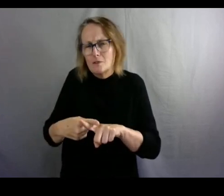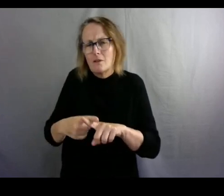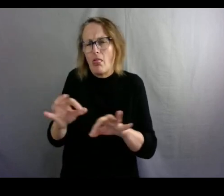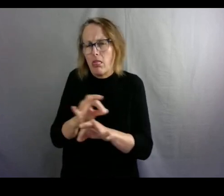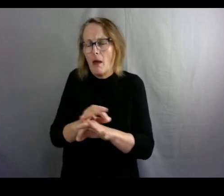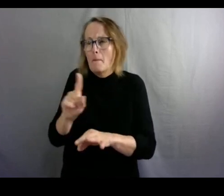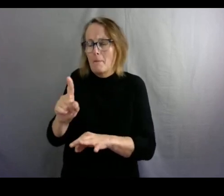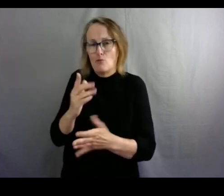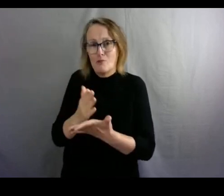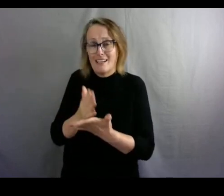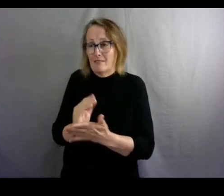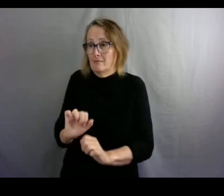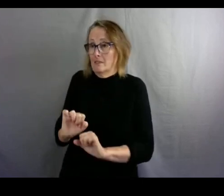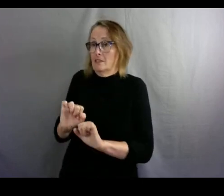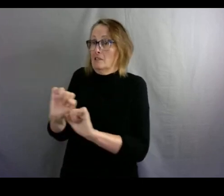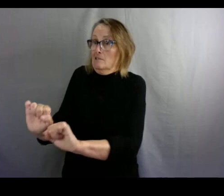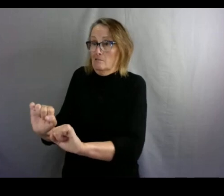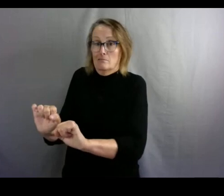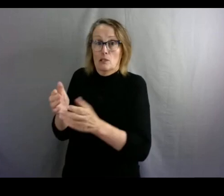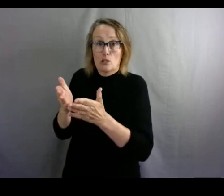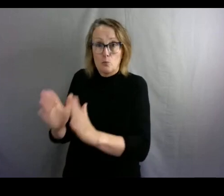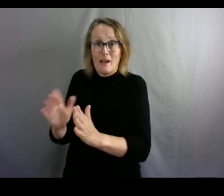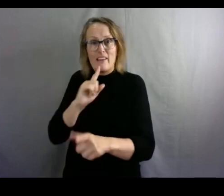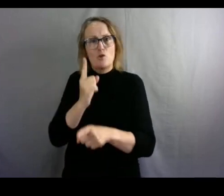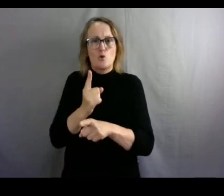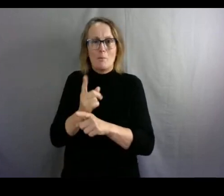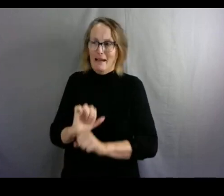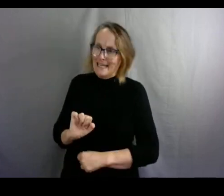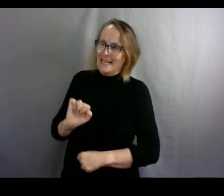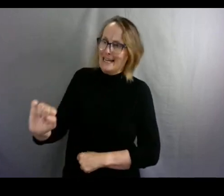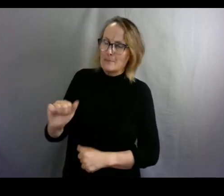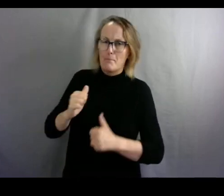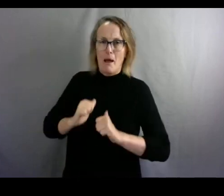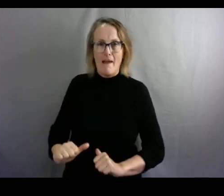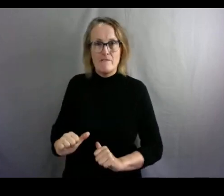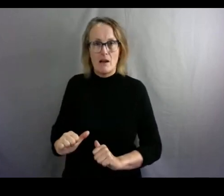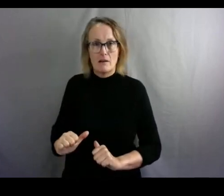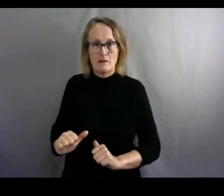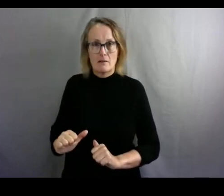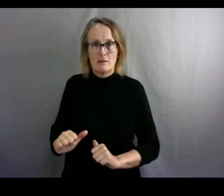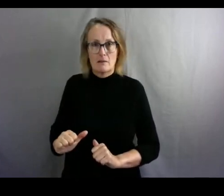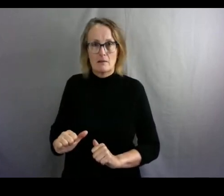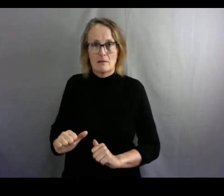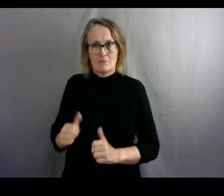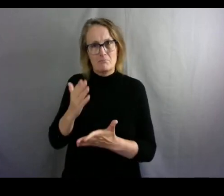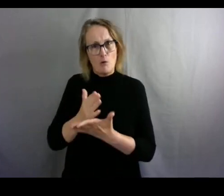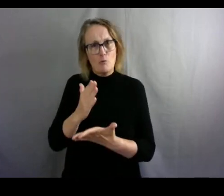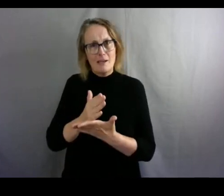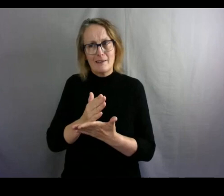just to speak about his behaviour and not 100 century of behaviour against women in the Pacific.